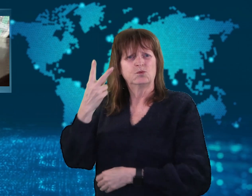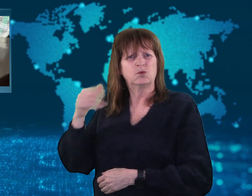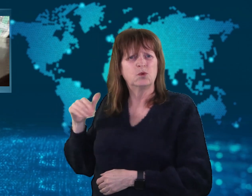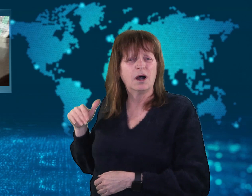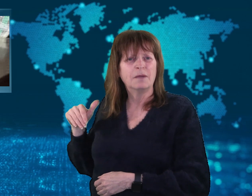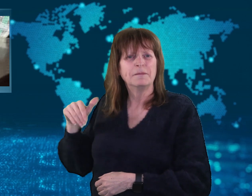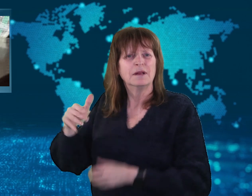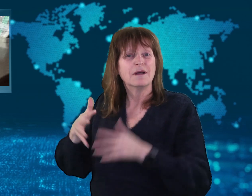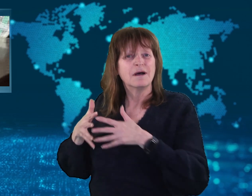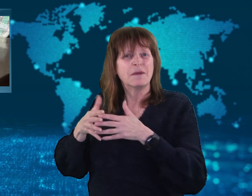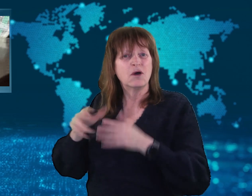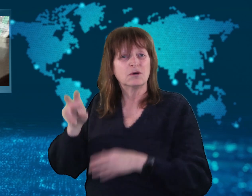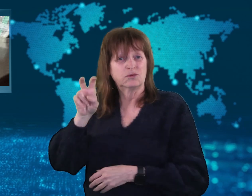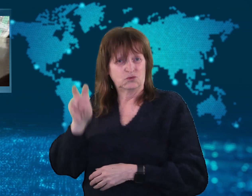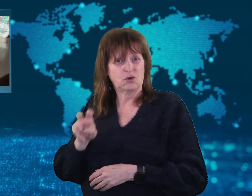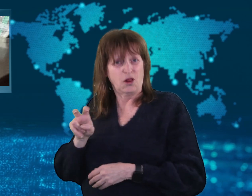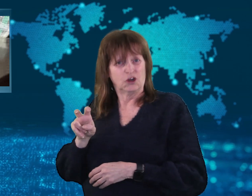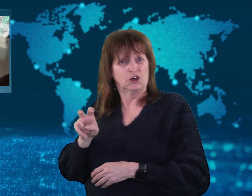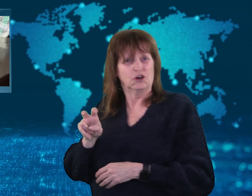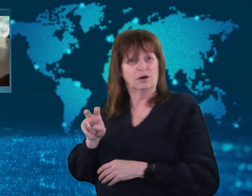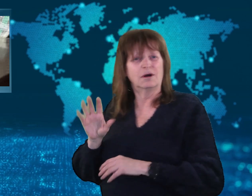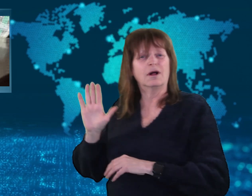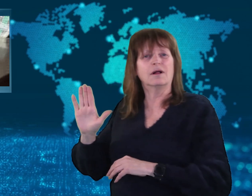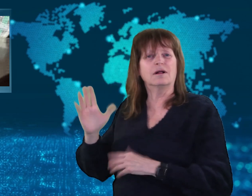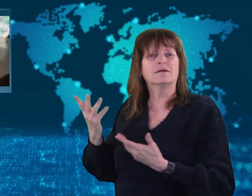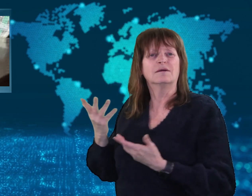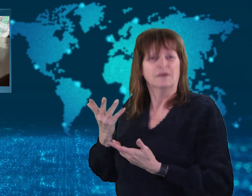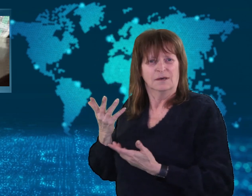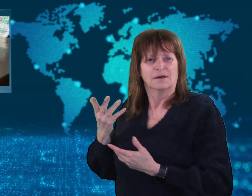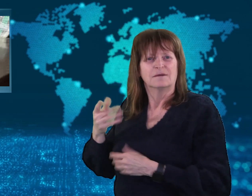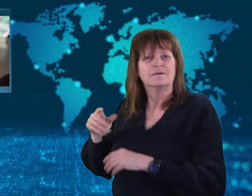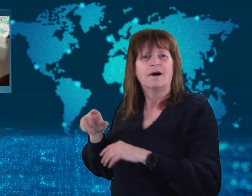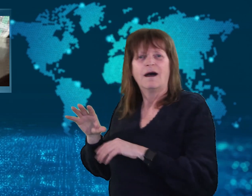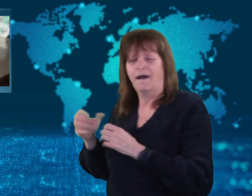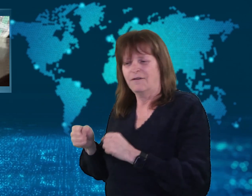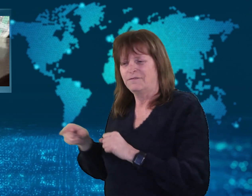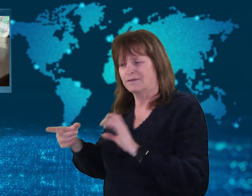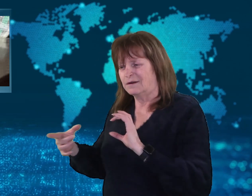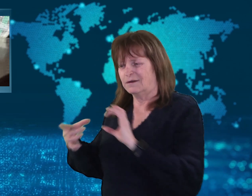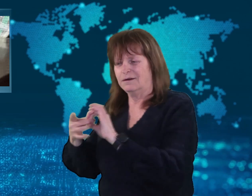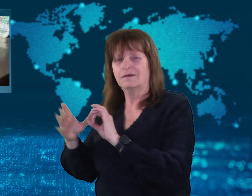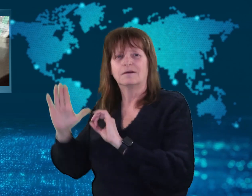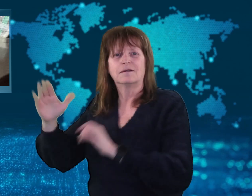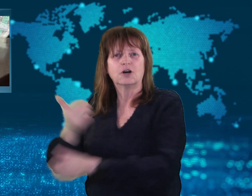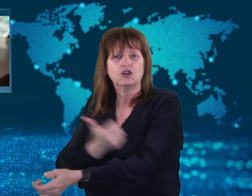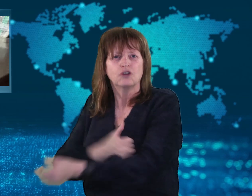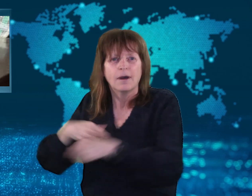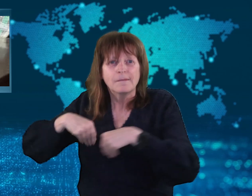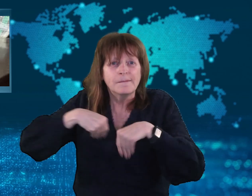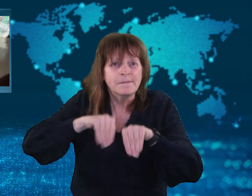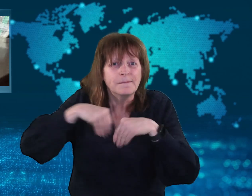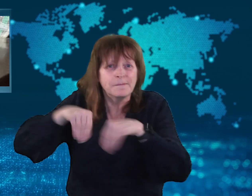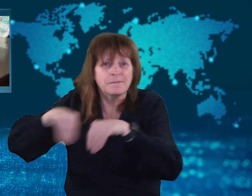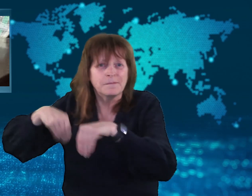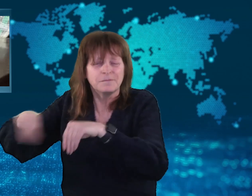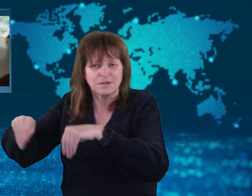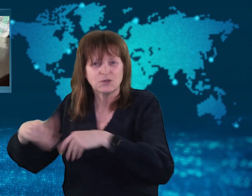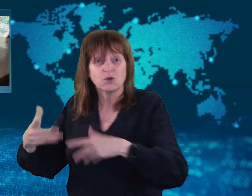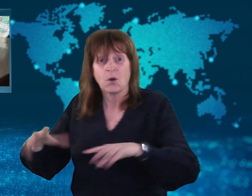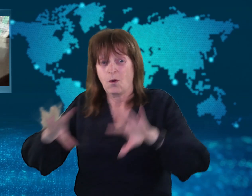connected to drug traffickers.